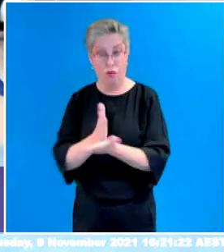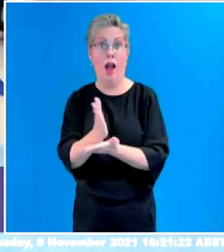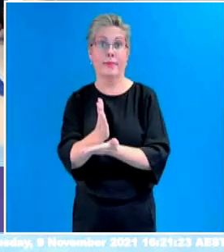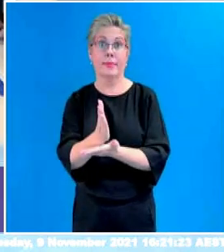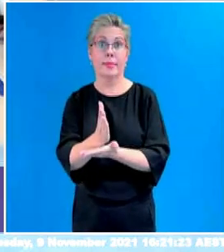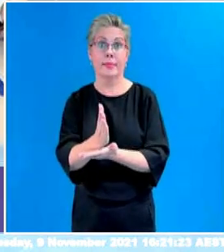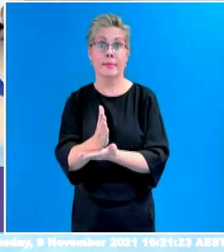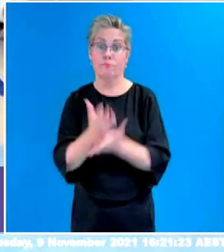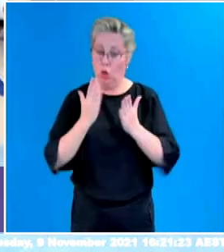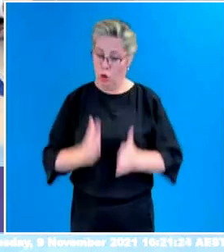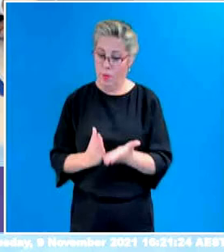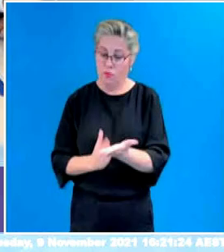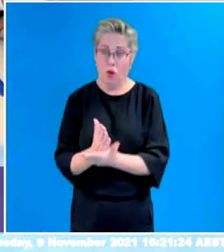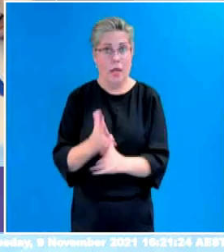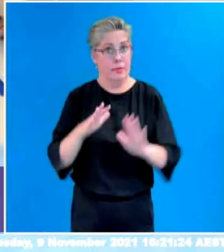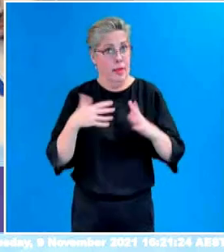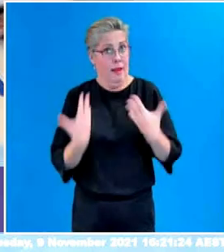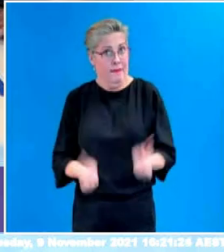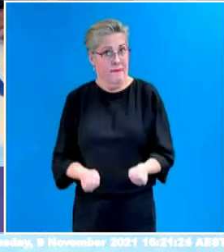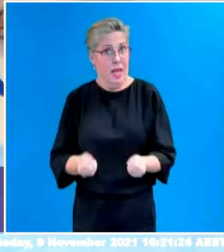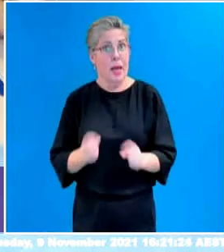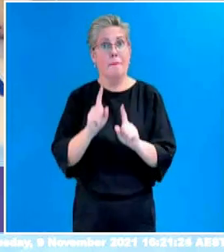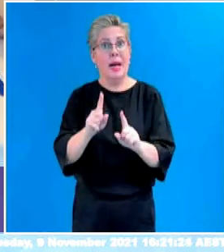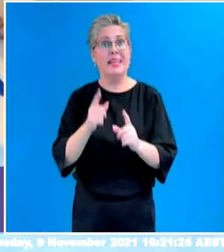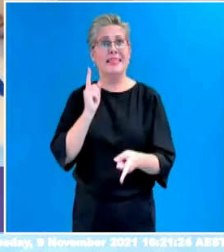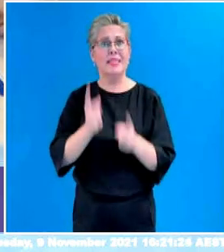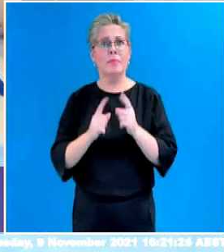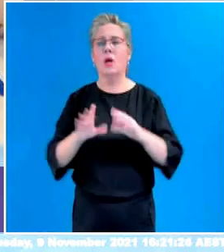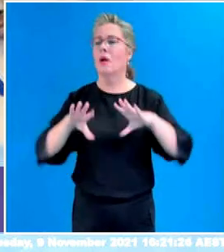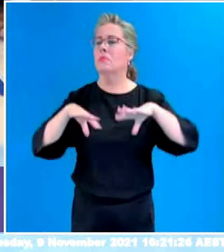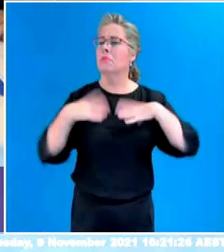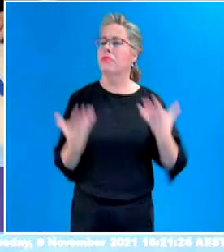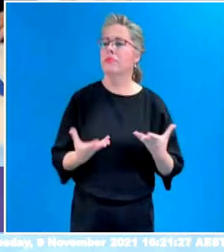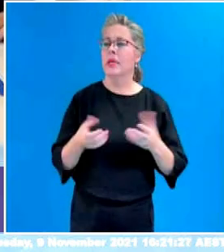take additional measures to make sure that right is enjoyed to its fullest and